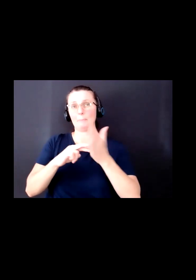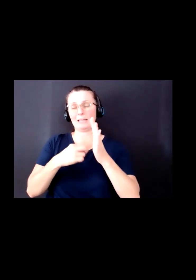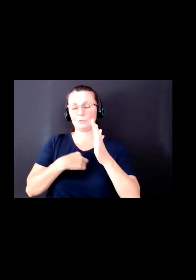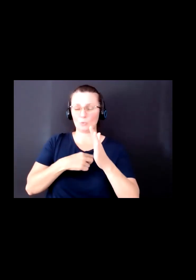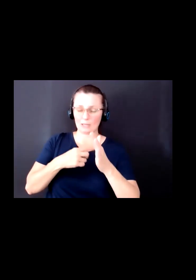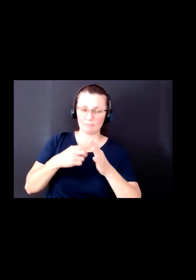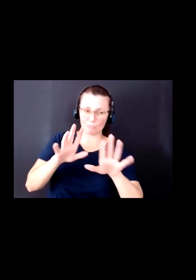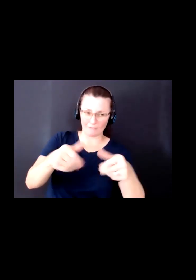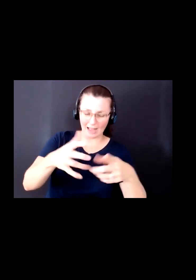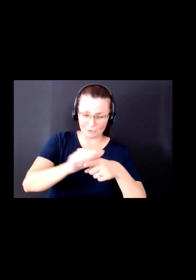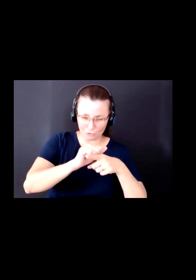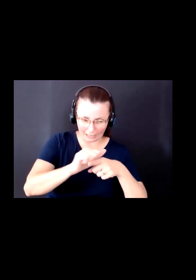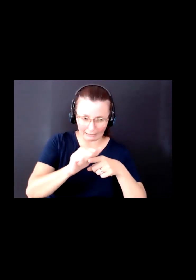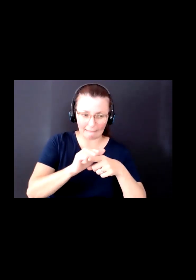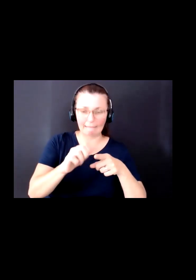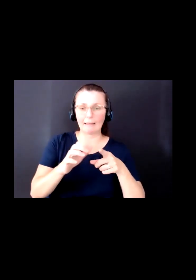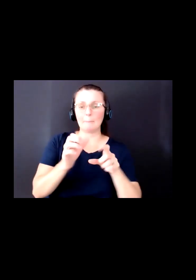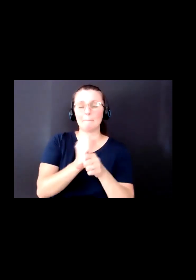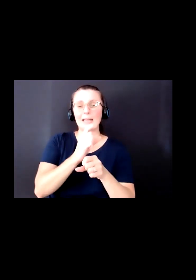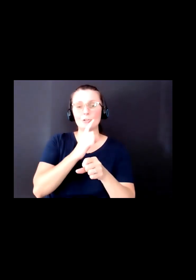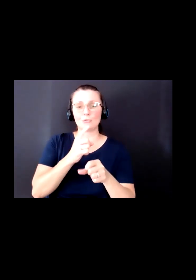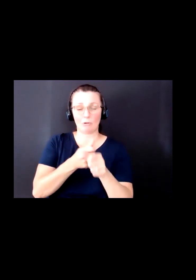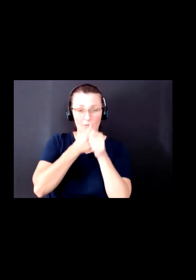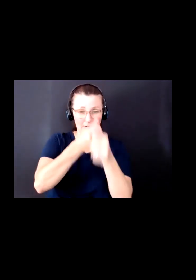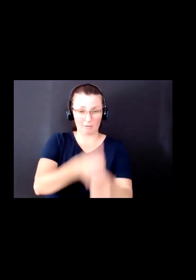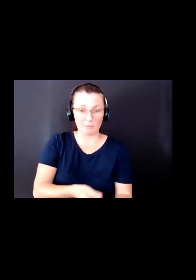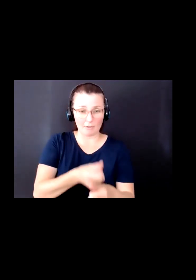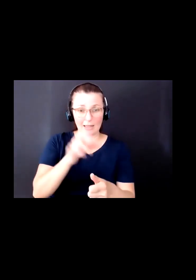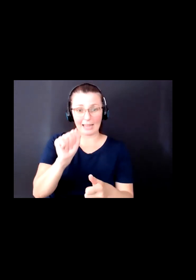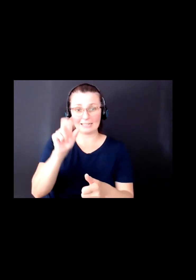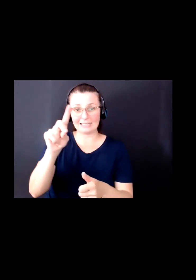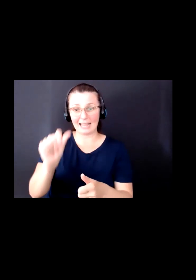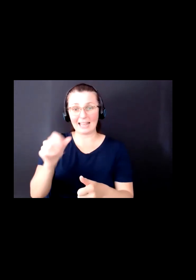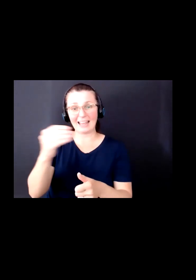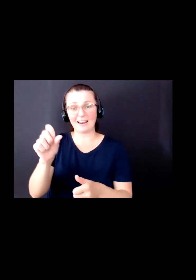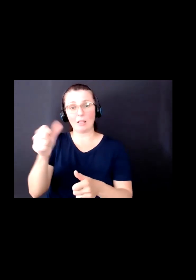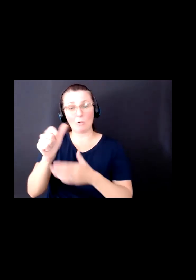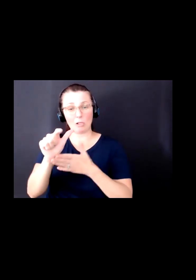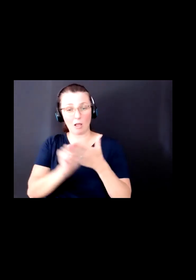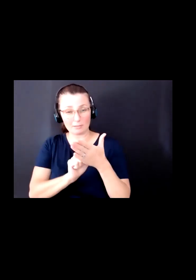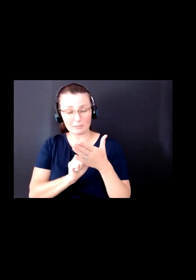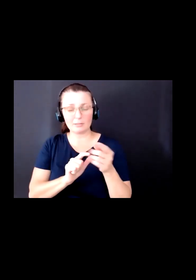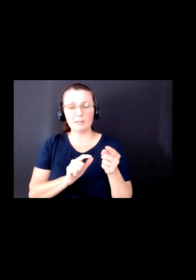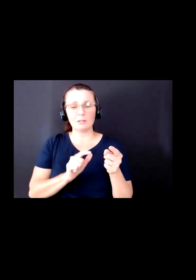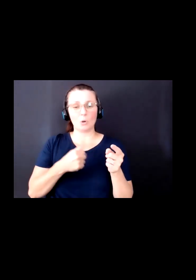with ADA and other disability related laws. We of course offer this training/guidance, but these agencies also